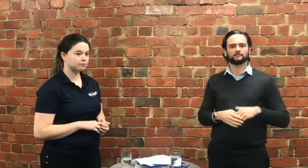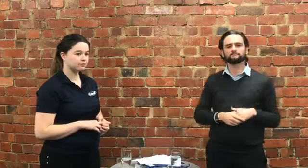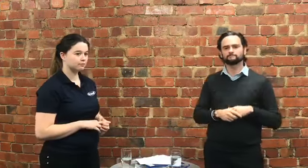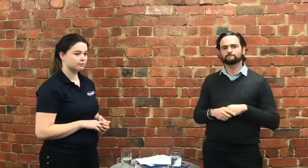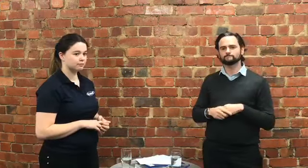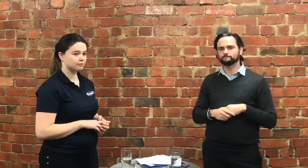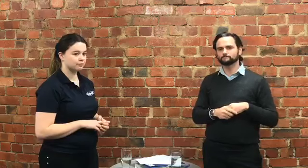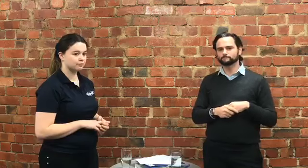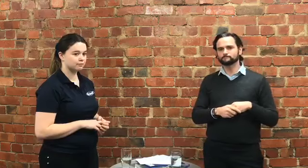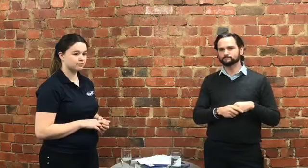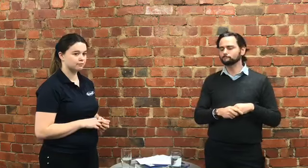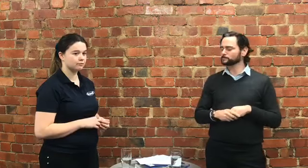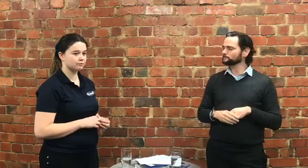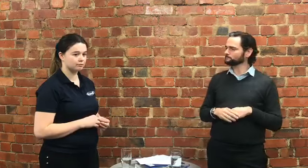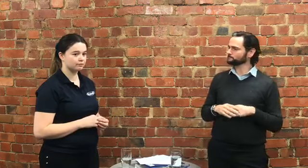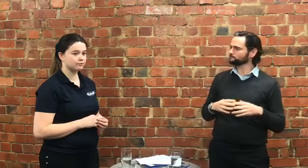but other line items are very flexible.